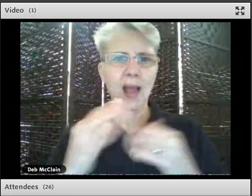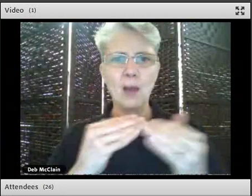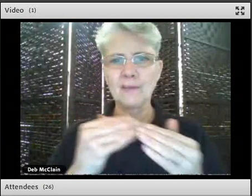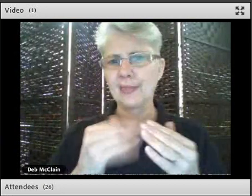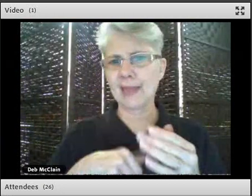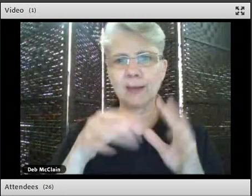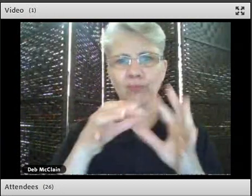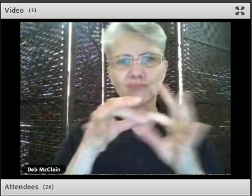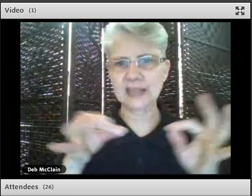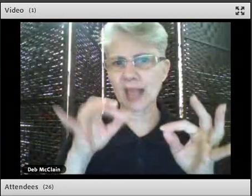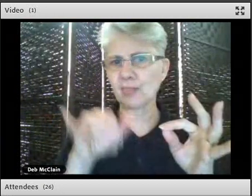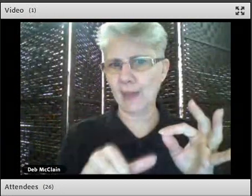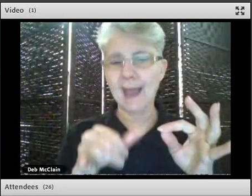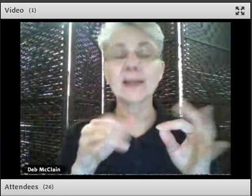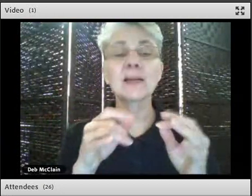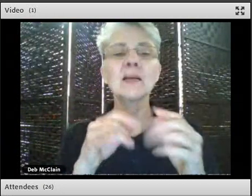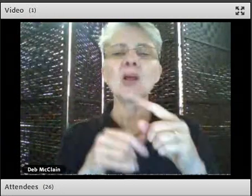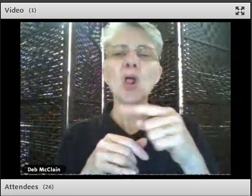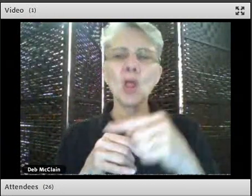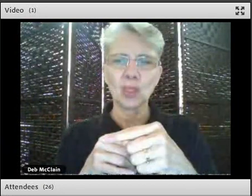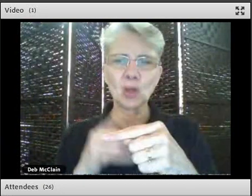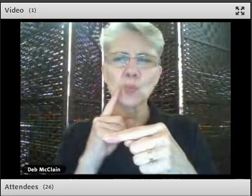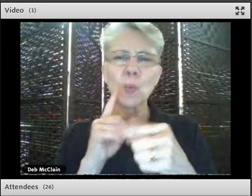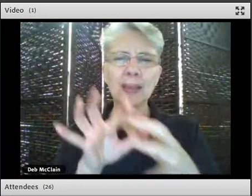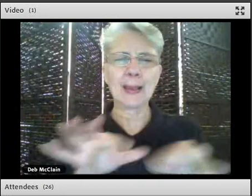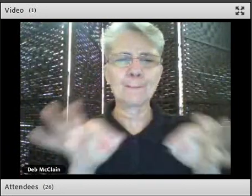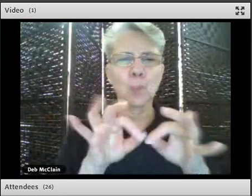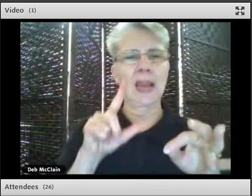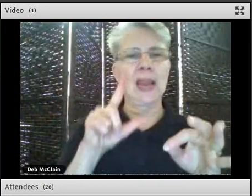when we talk about the designators